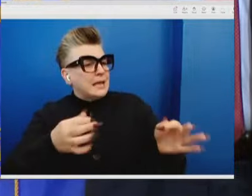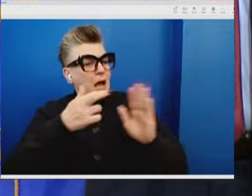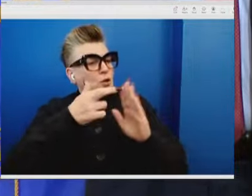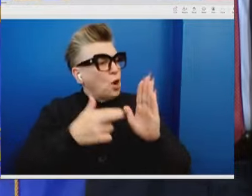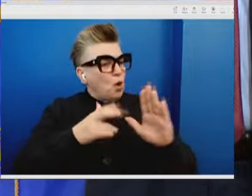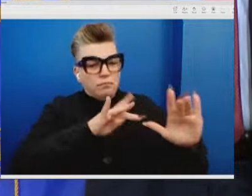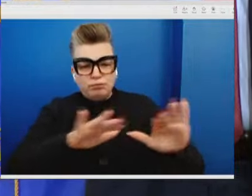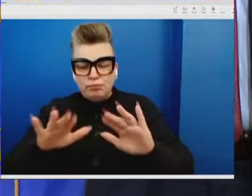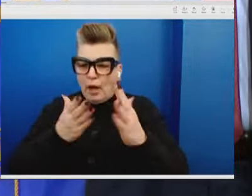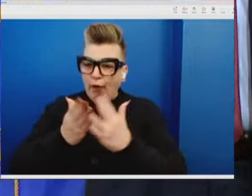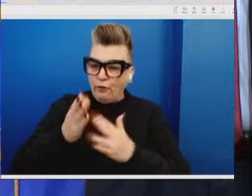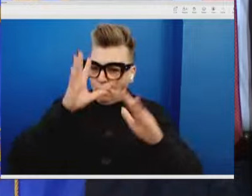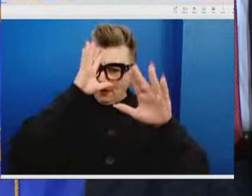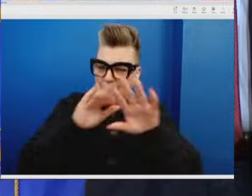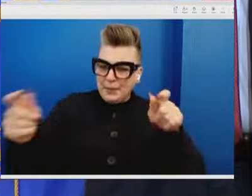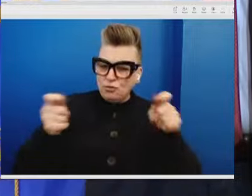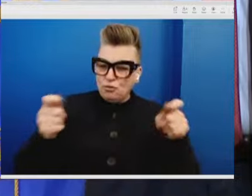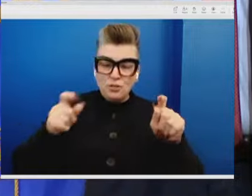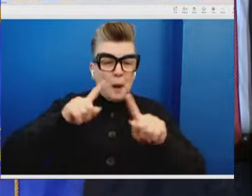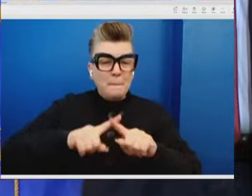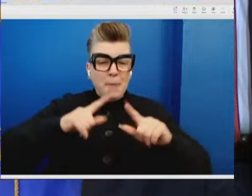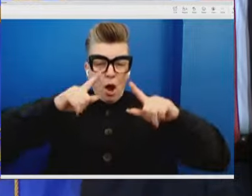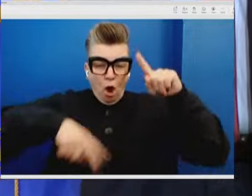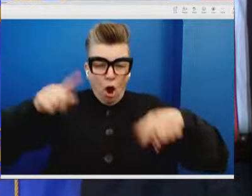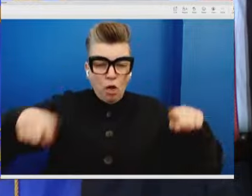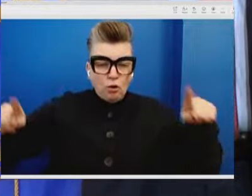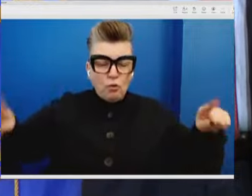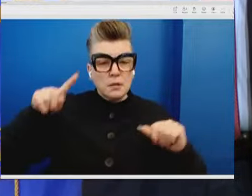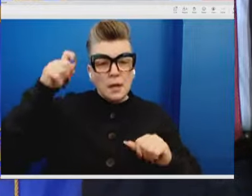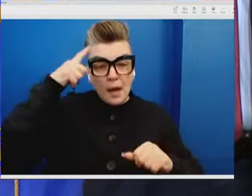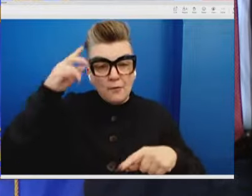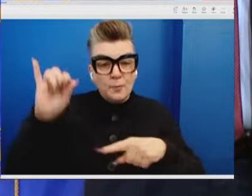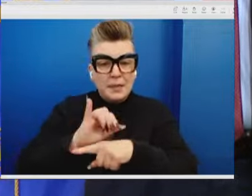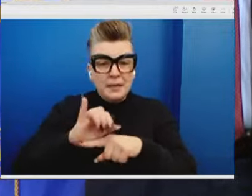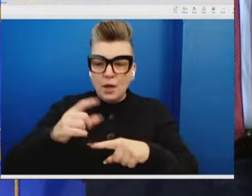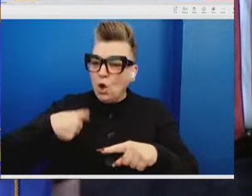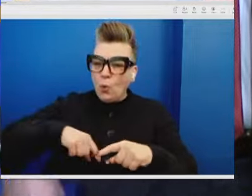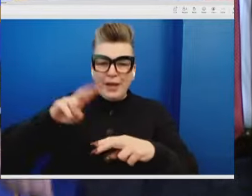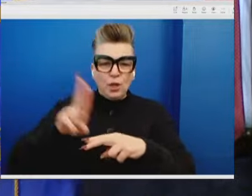but across government and industry we have used the power of convene. We've done it successfully